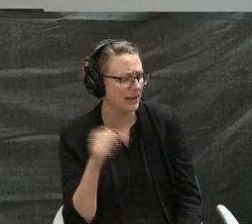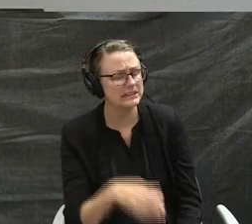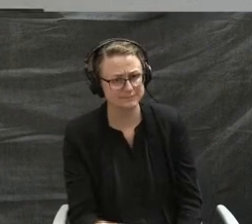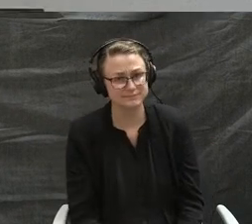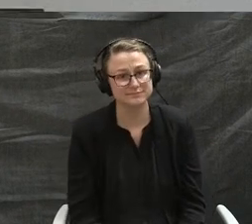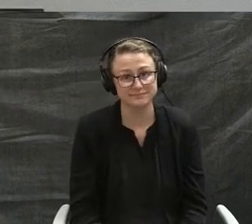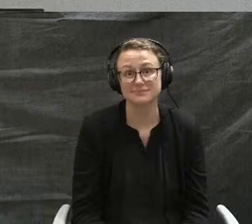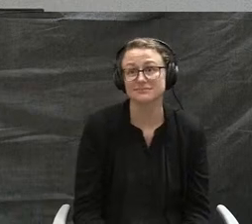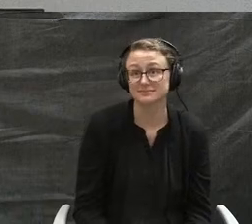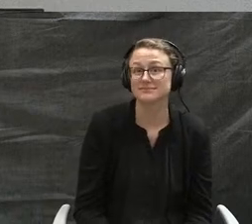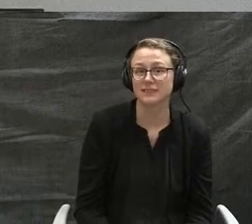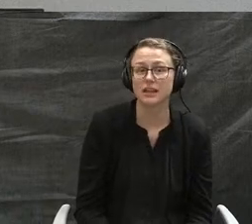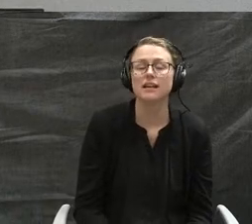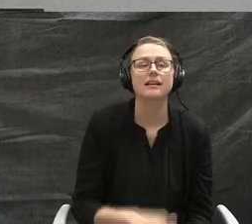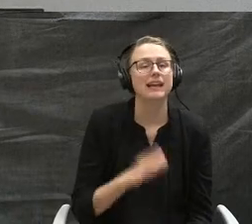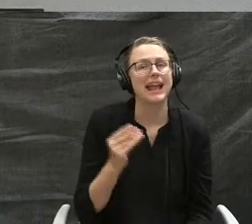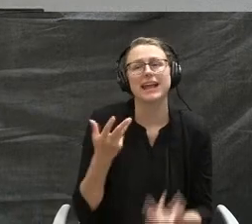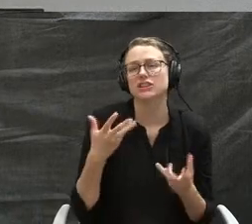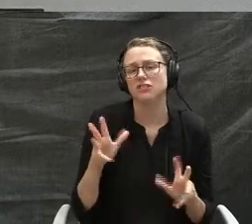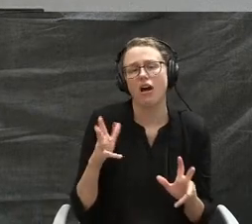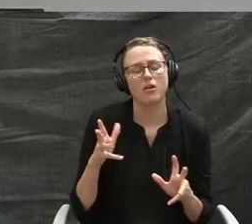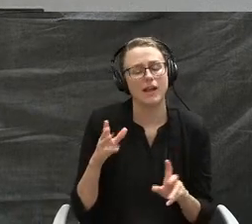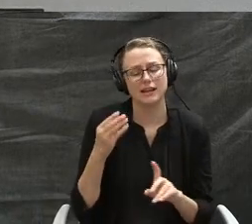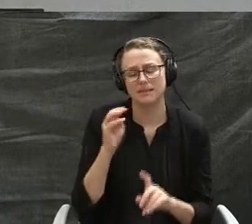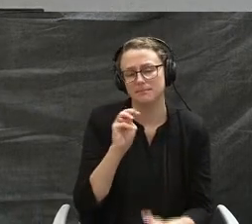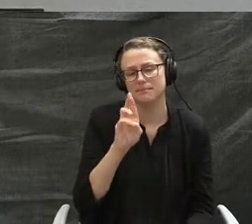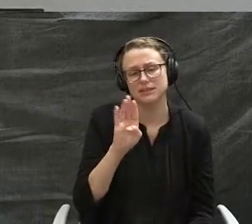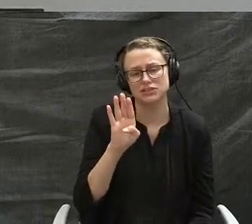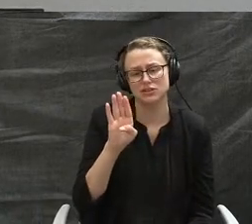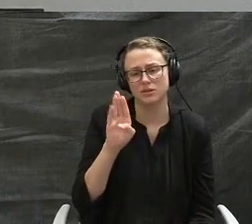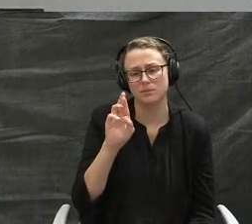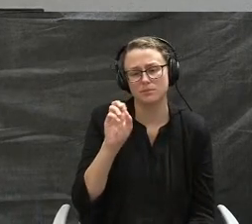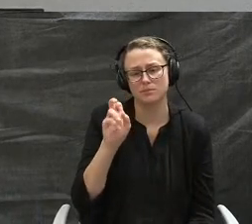And Mr. Bones been told that yeah. So yeah, so OK, I'm moving